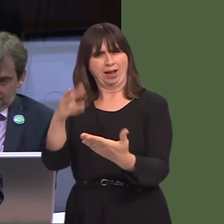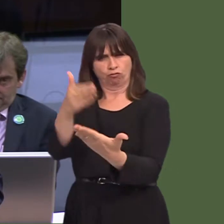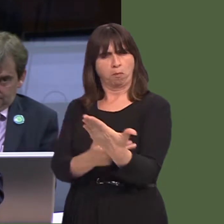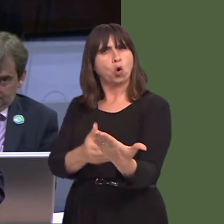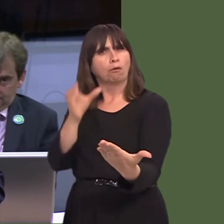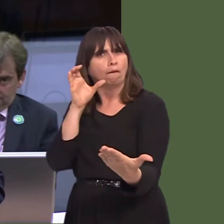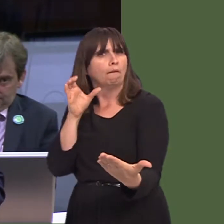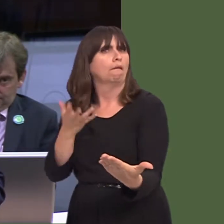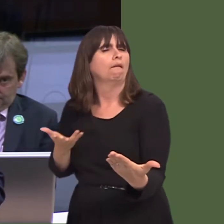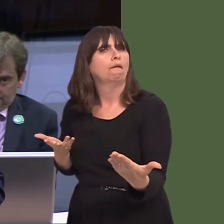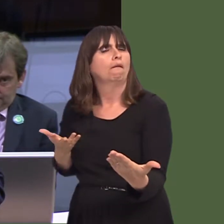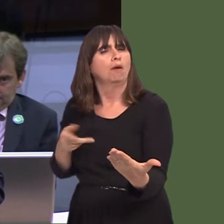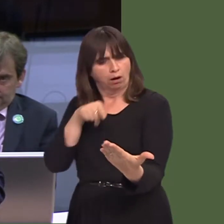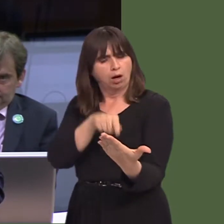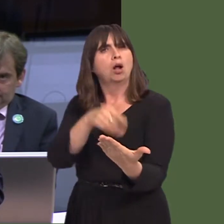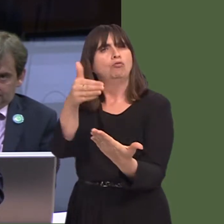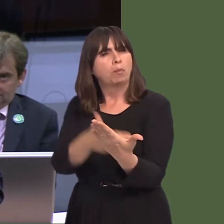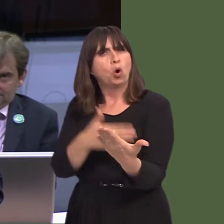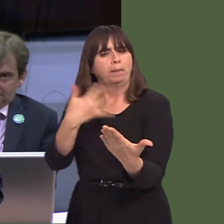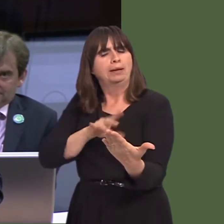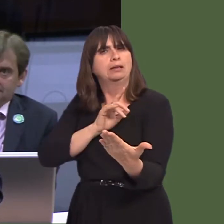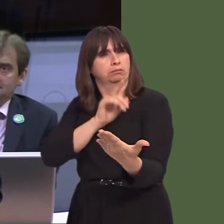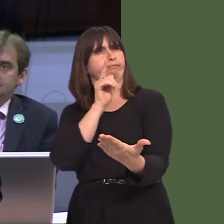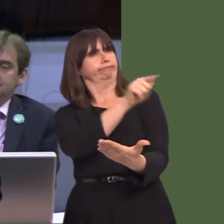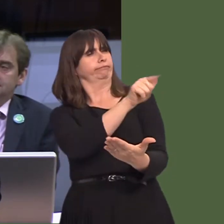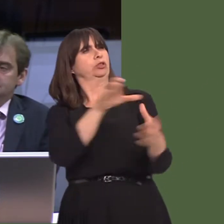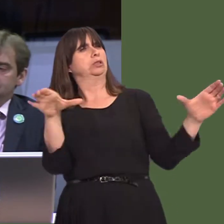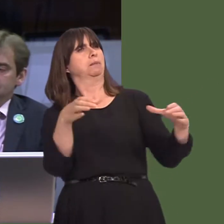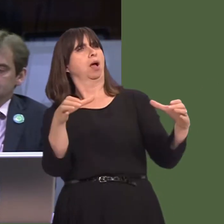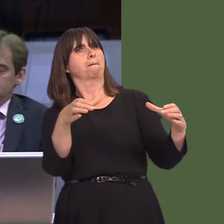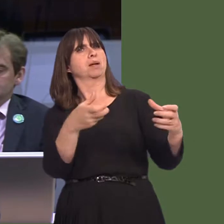today, which basically indicates that the department was being run by the officials rather than the Minister?